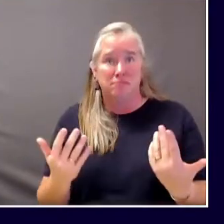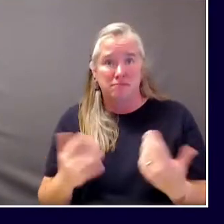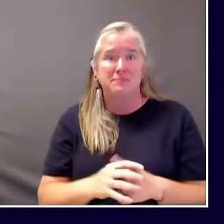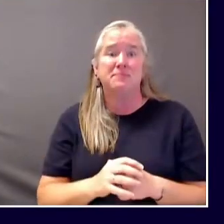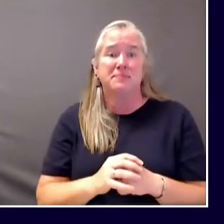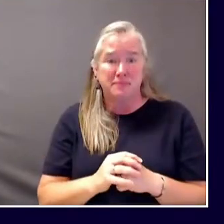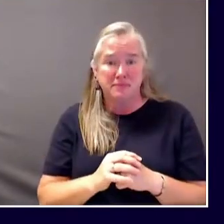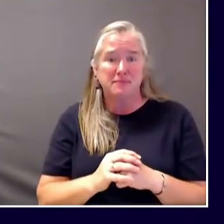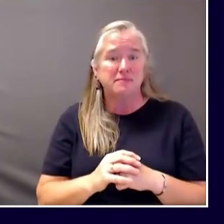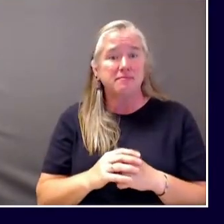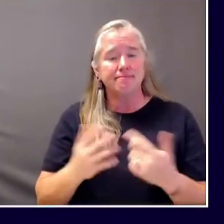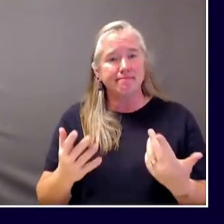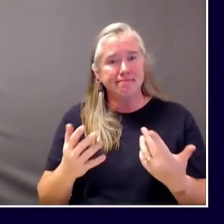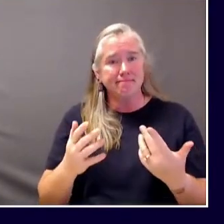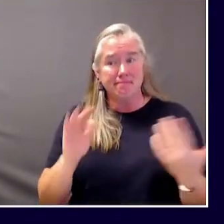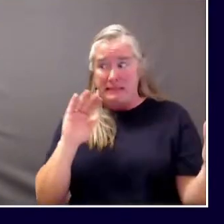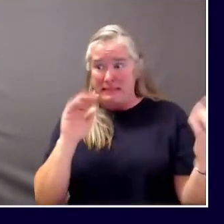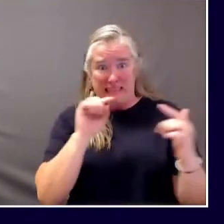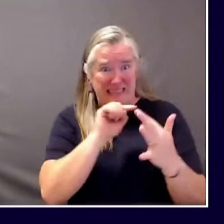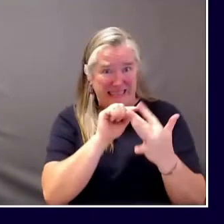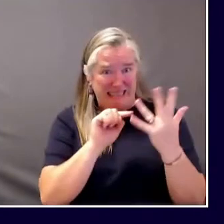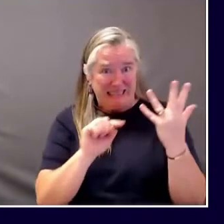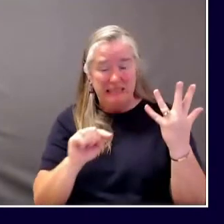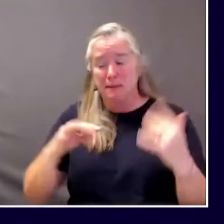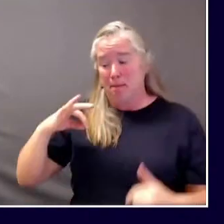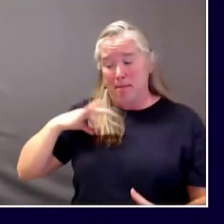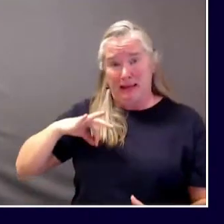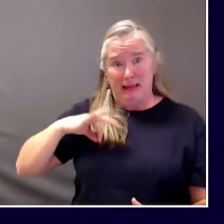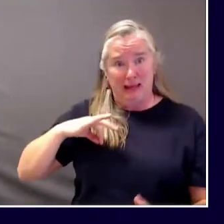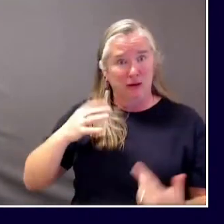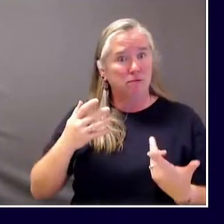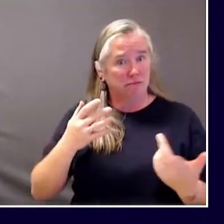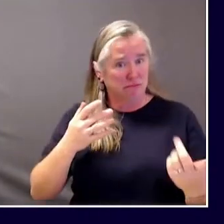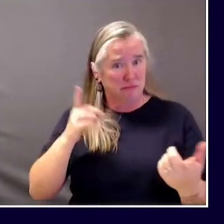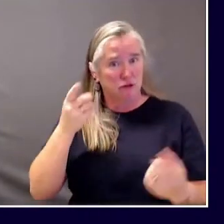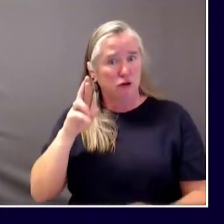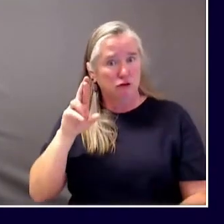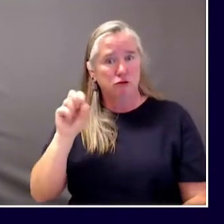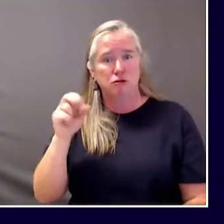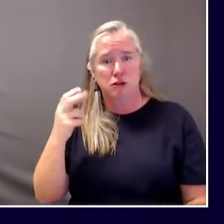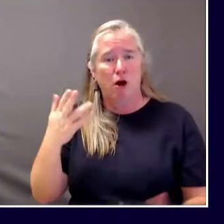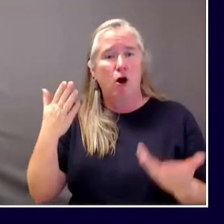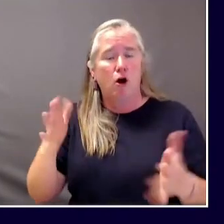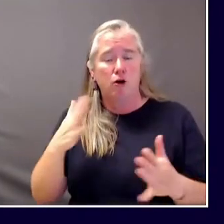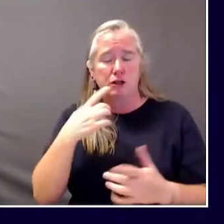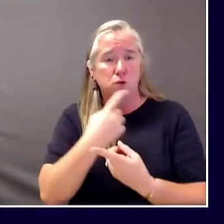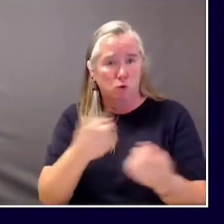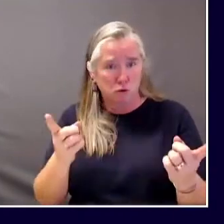so what about me